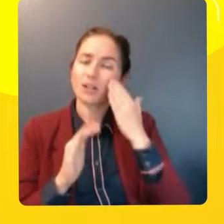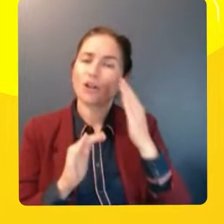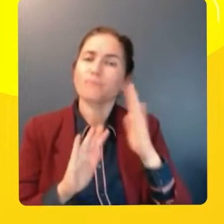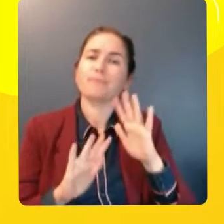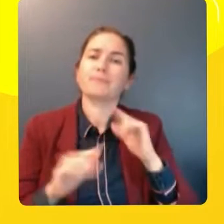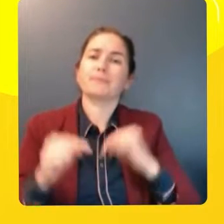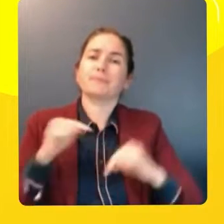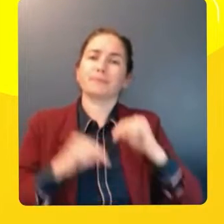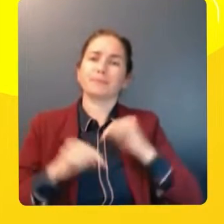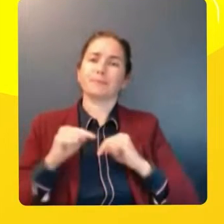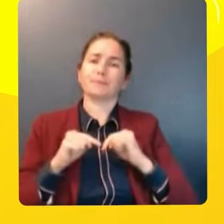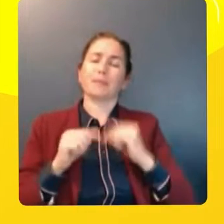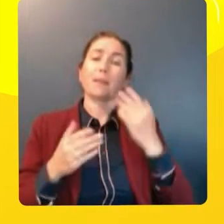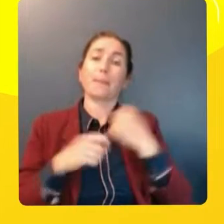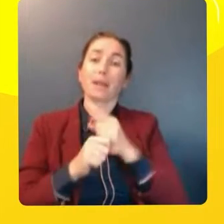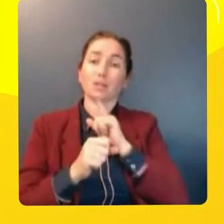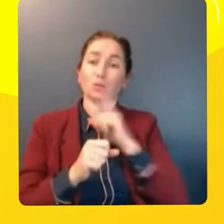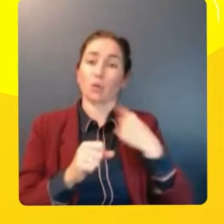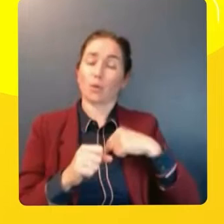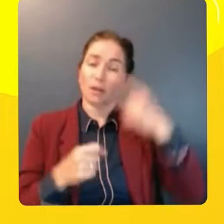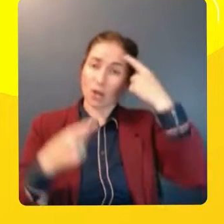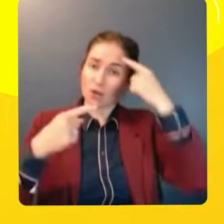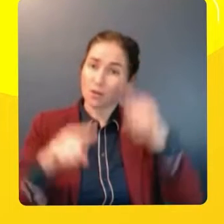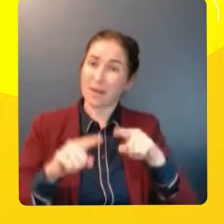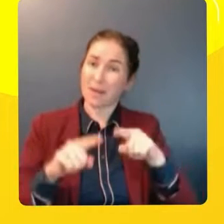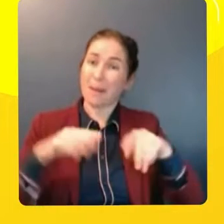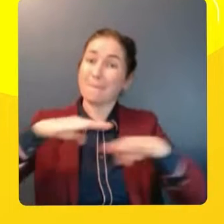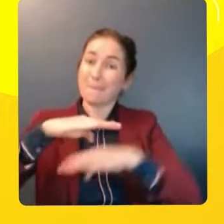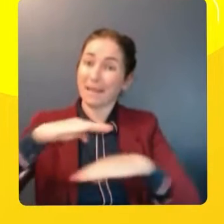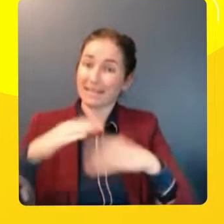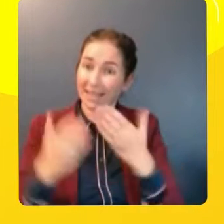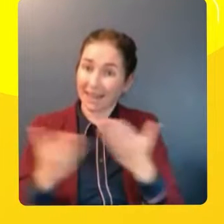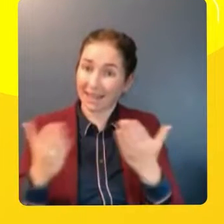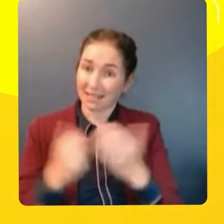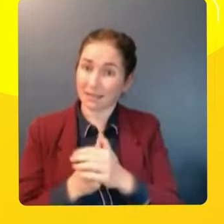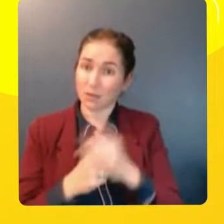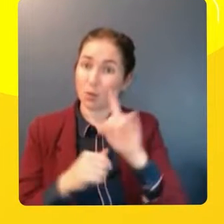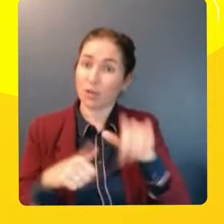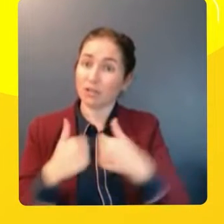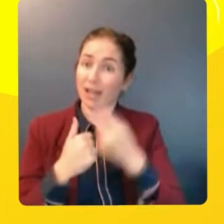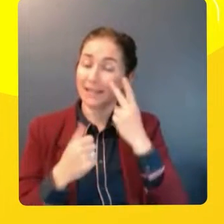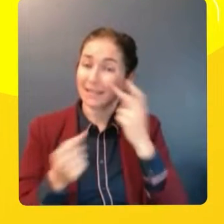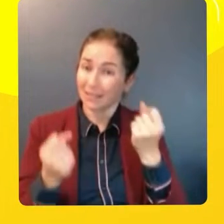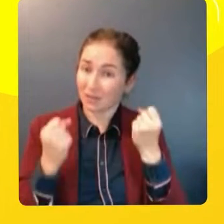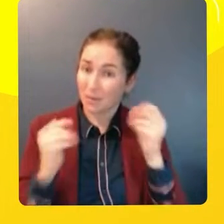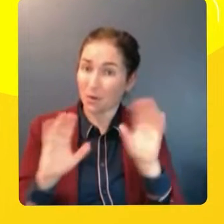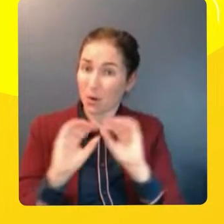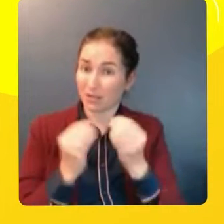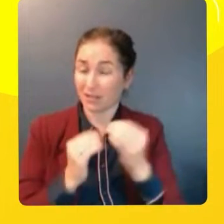and making sure that we're in agreement on basic things. One of the challenges I see in so many organizations across the country is that